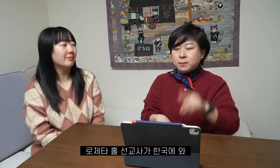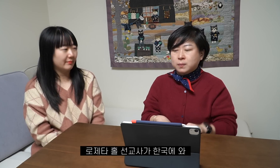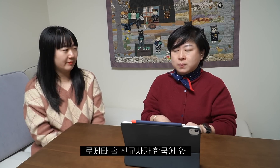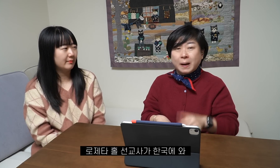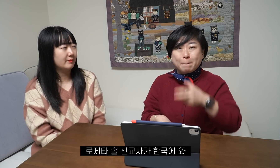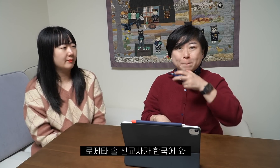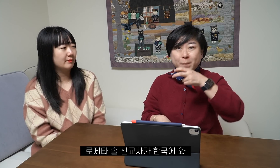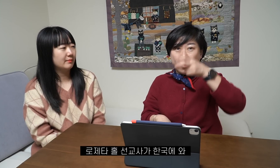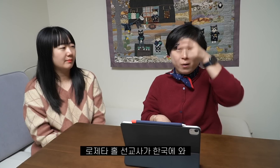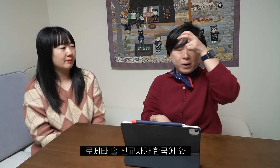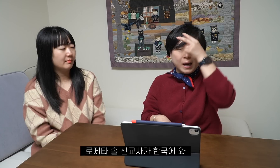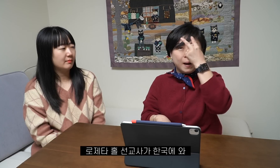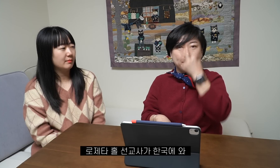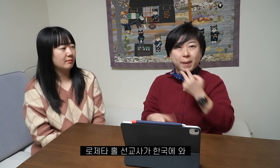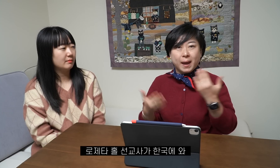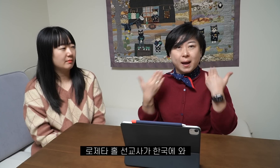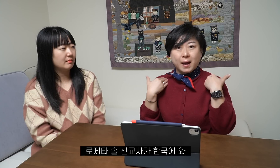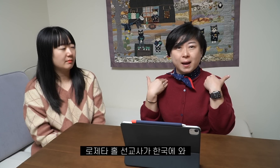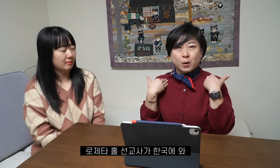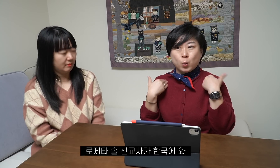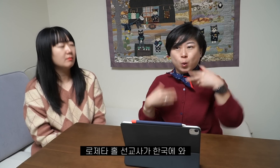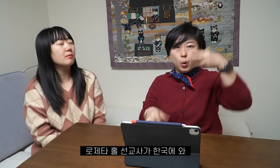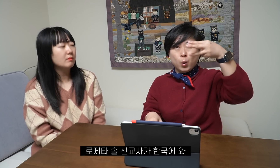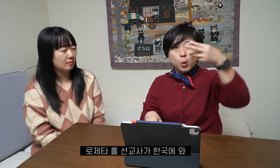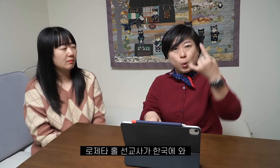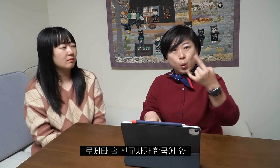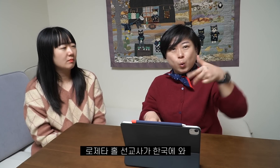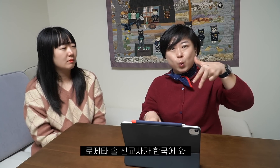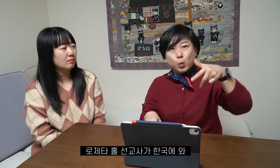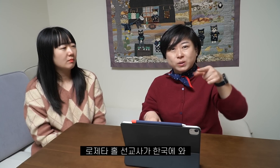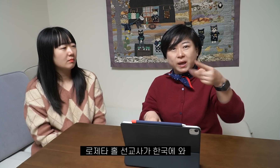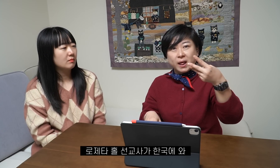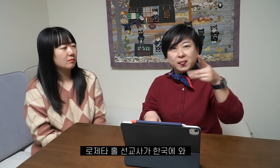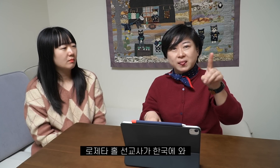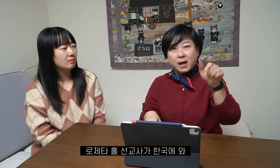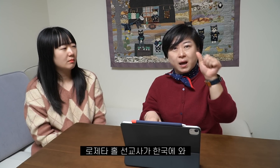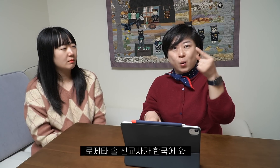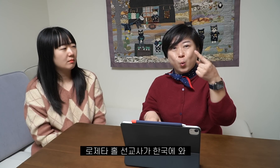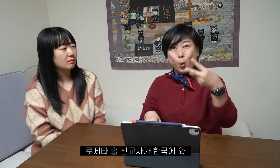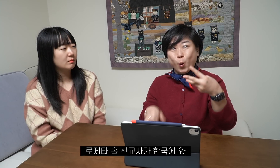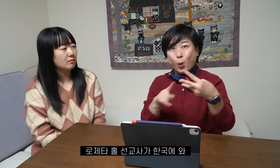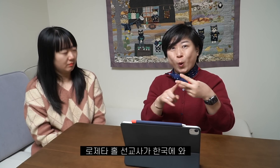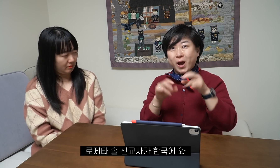There are records of missionary Rosetta Hall visiting Korea